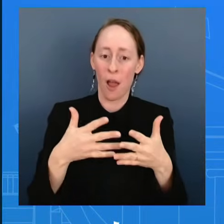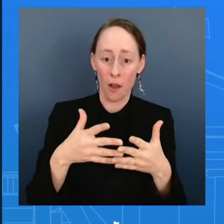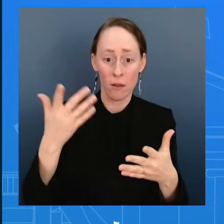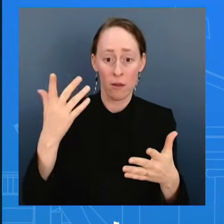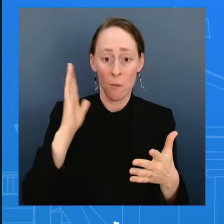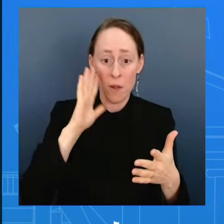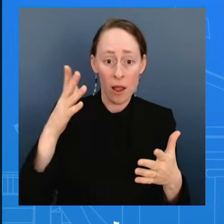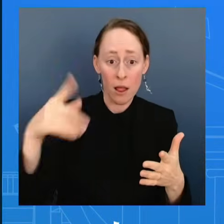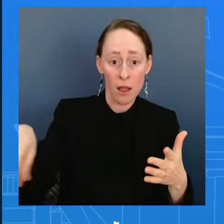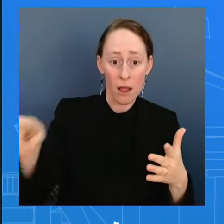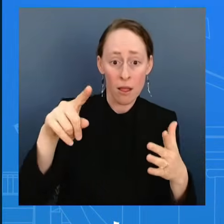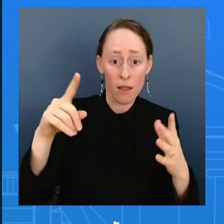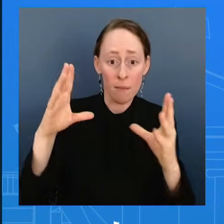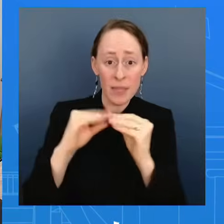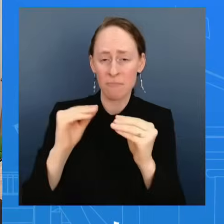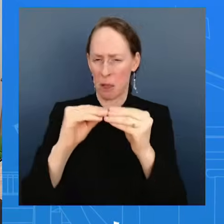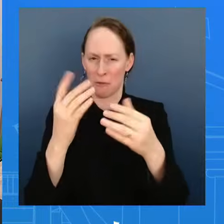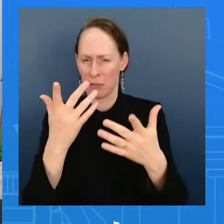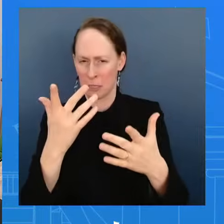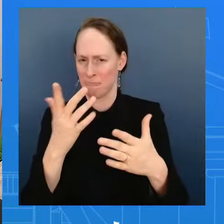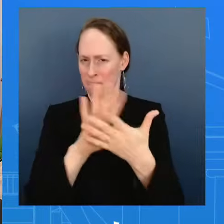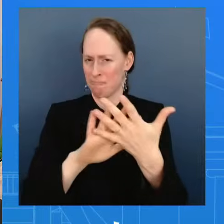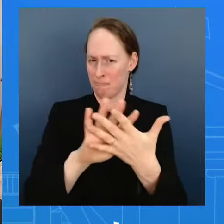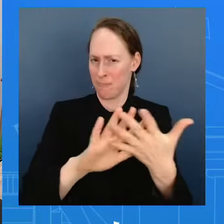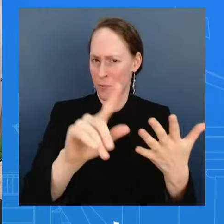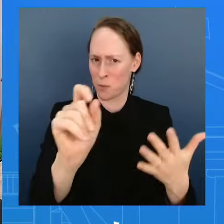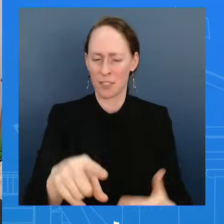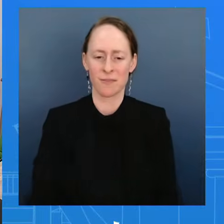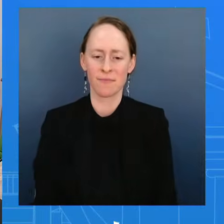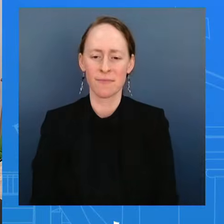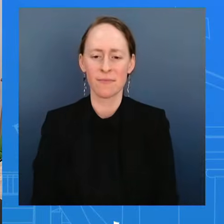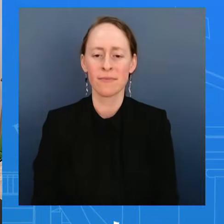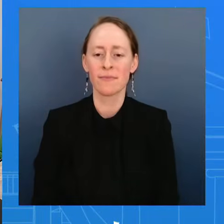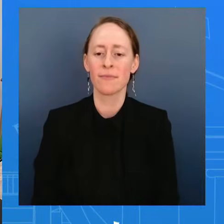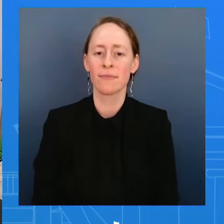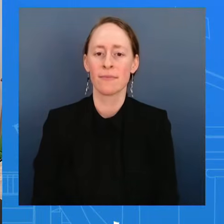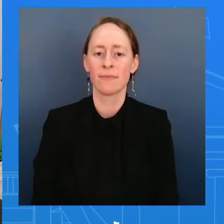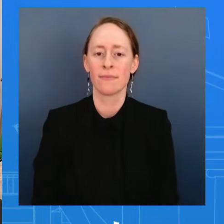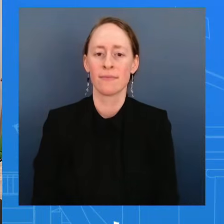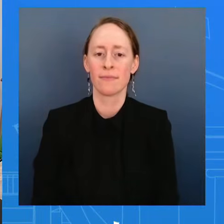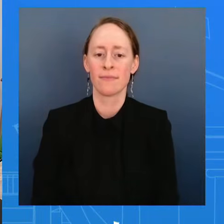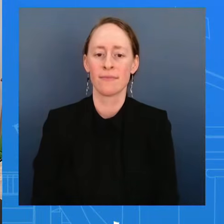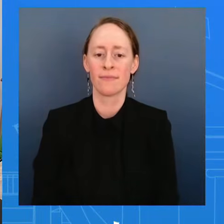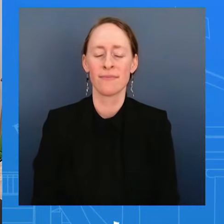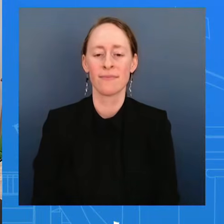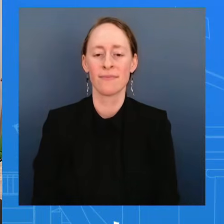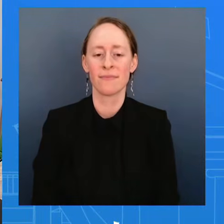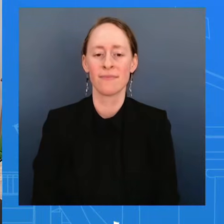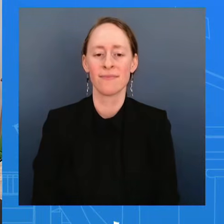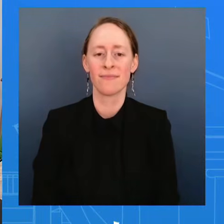Ms. Jean-Pierre: Why? Are you trying to kick us out already? The Press: No, it's a -- Ms. Jean-Pierre: We've got five months. The Press: It's a lot more work than people realize to pack up an administration.